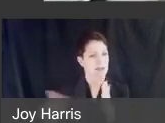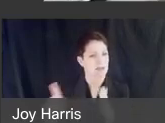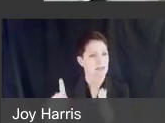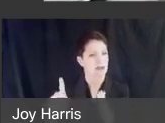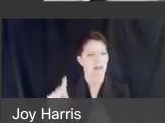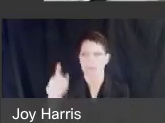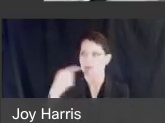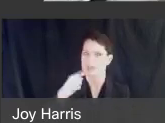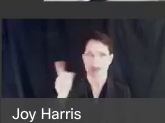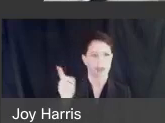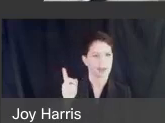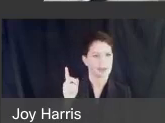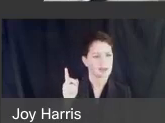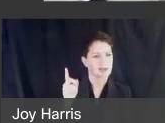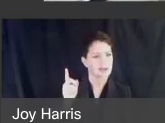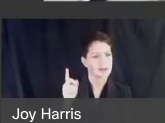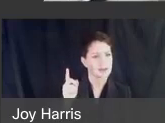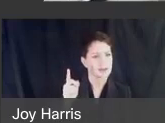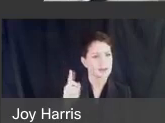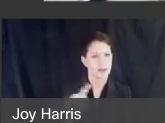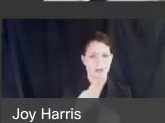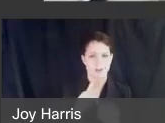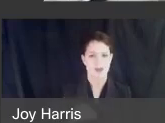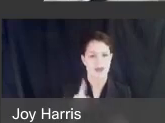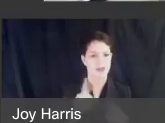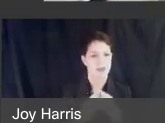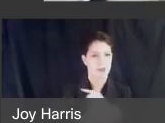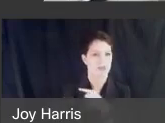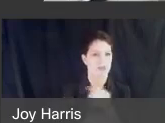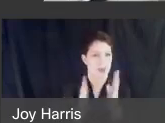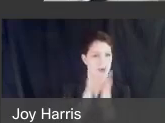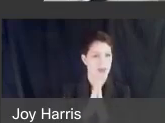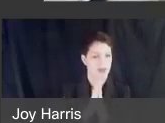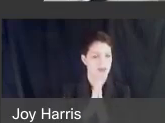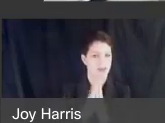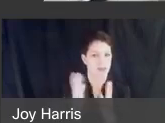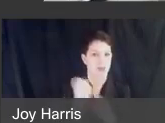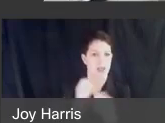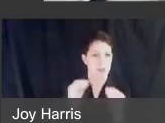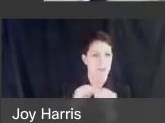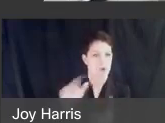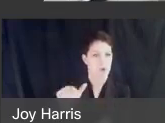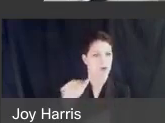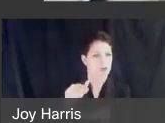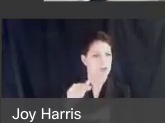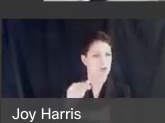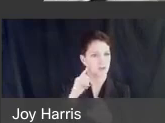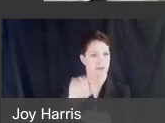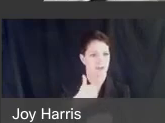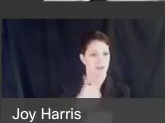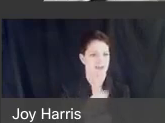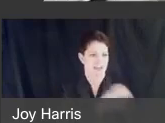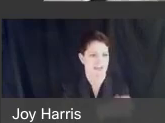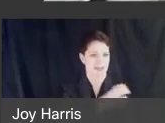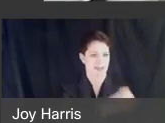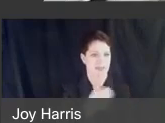you know, in reaction to the County's ask that you just get more doses for the existing clinics rather than setting up, you know, one single clinic?